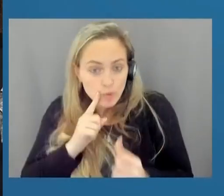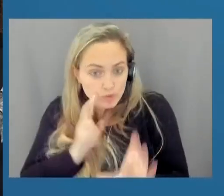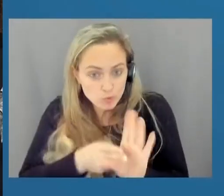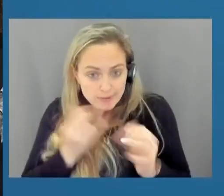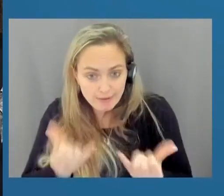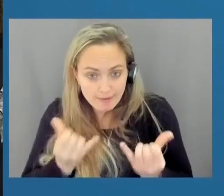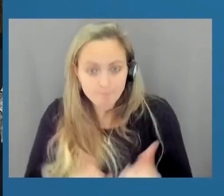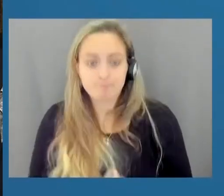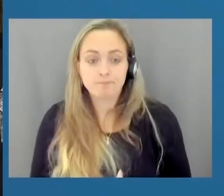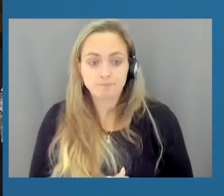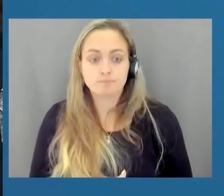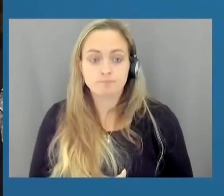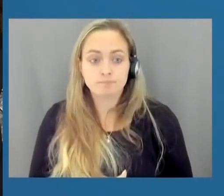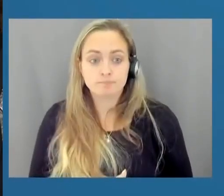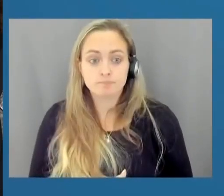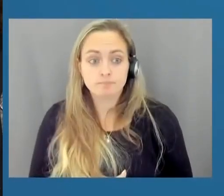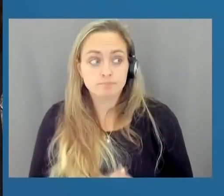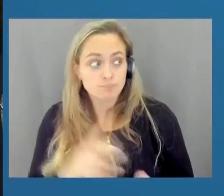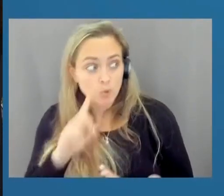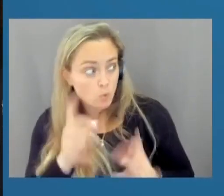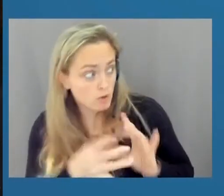Uh, any of our sponsors want to say a couple words before I sign?